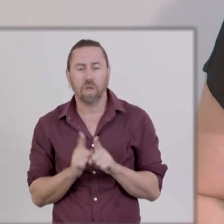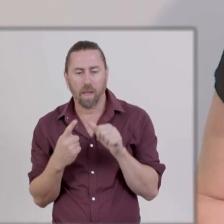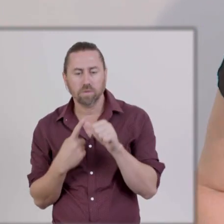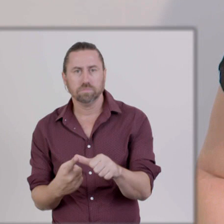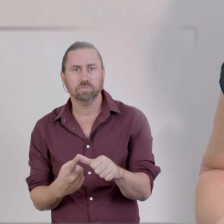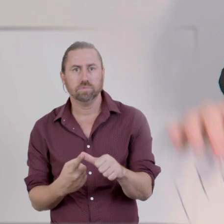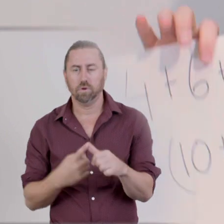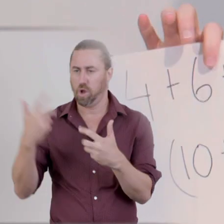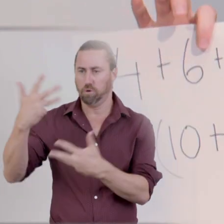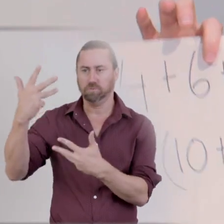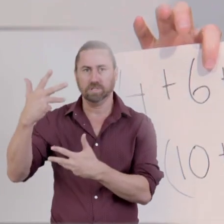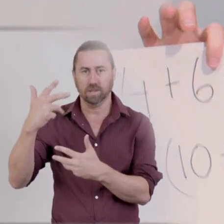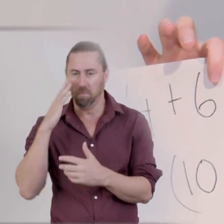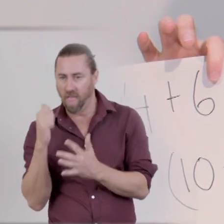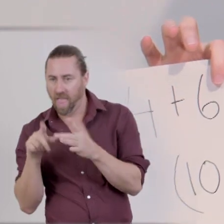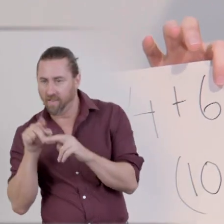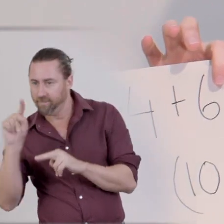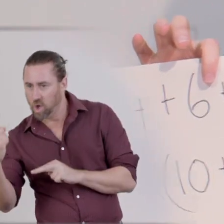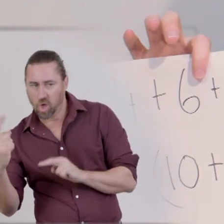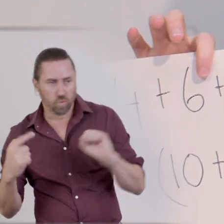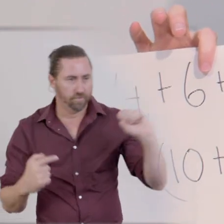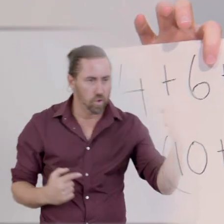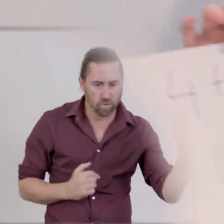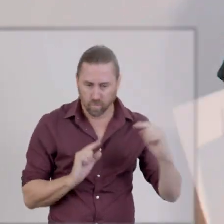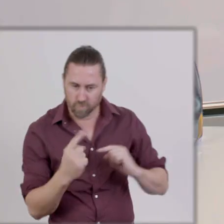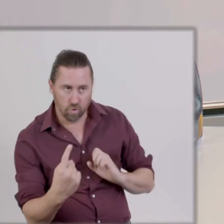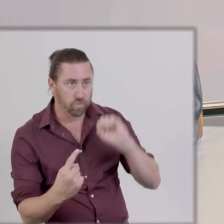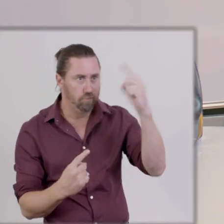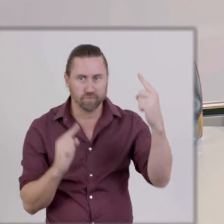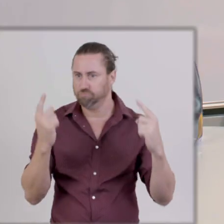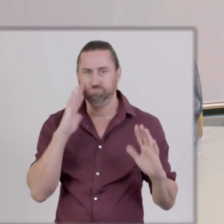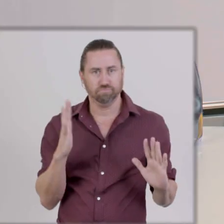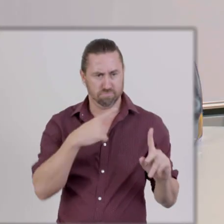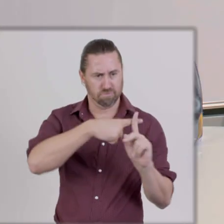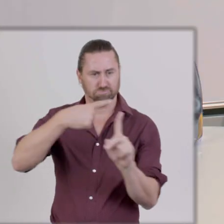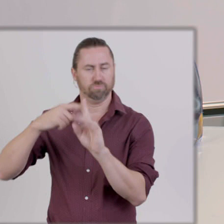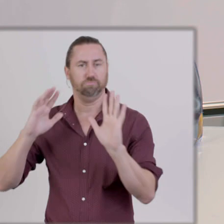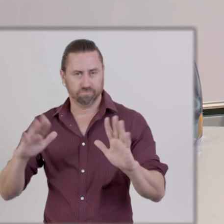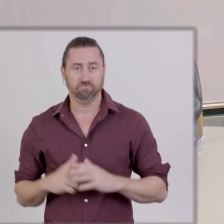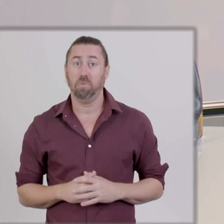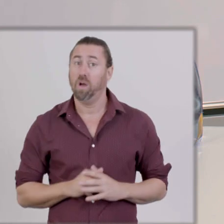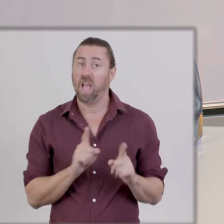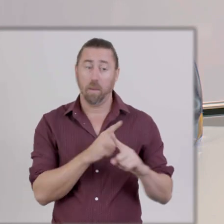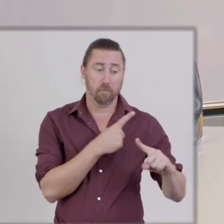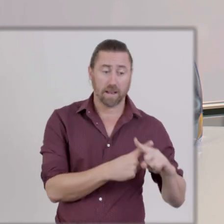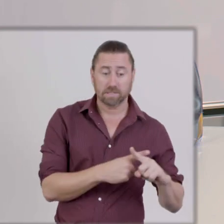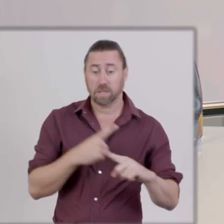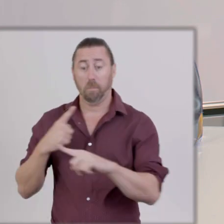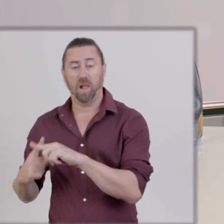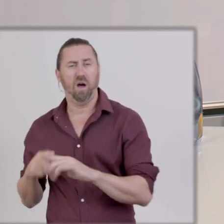They both equal 19. The same happens when you operate with multiplication on its own.